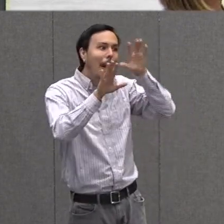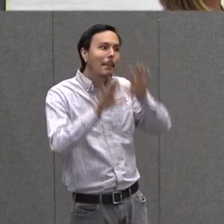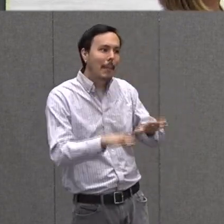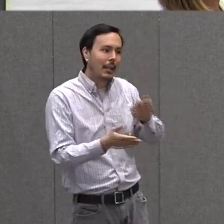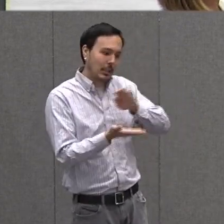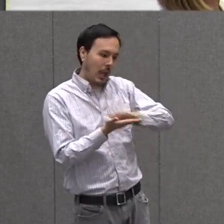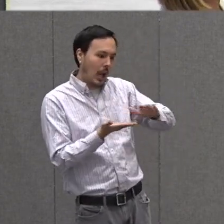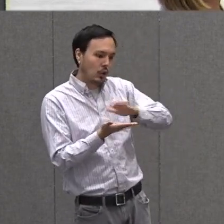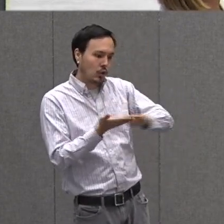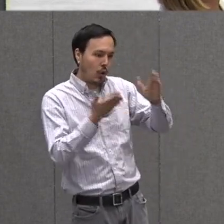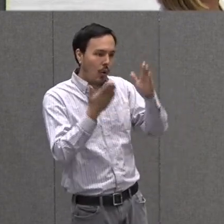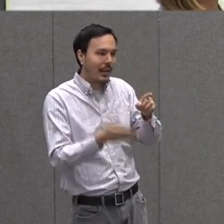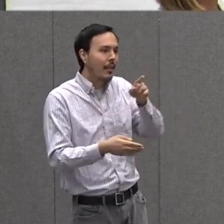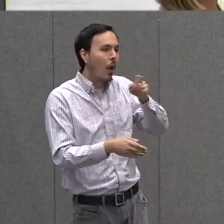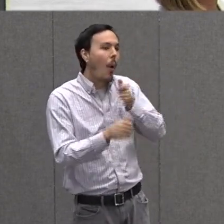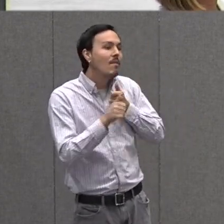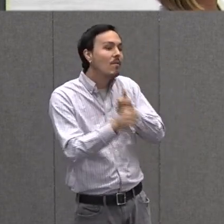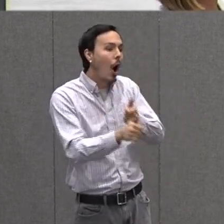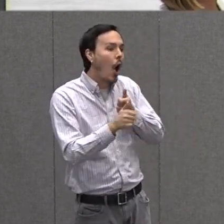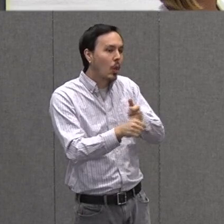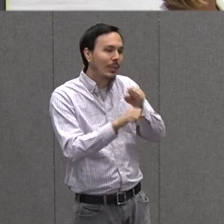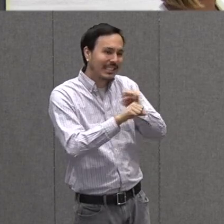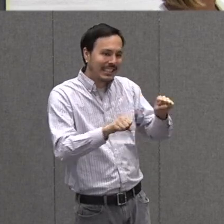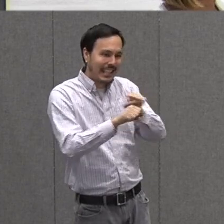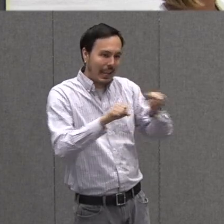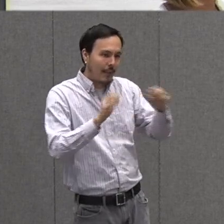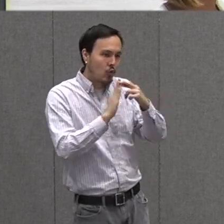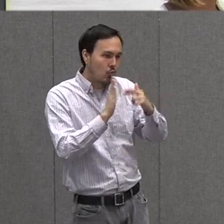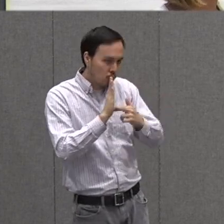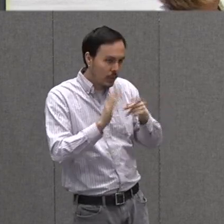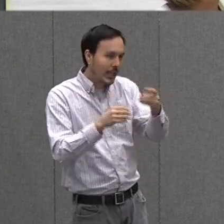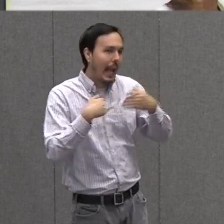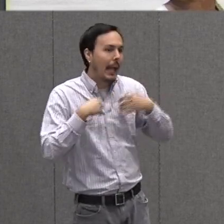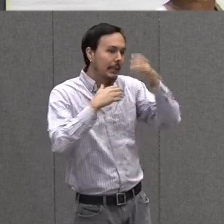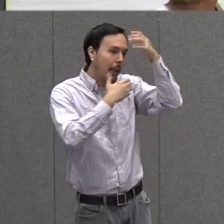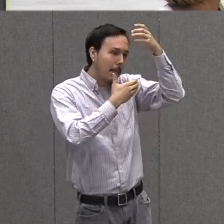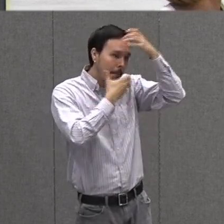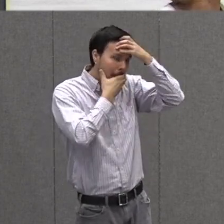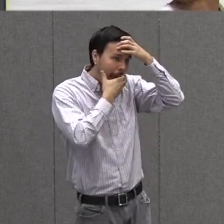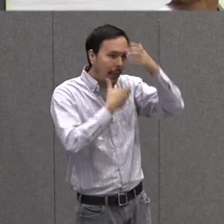is following all the safety rules. She has a mask and gloves